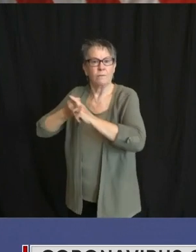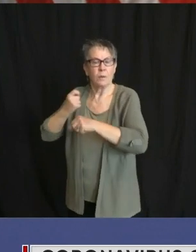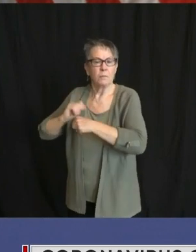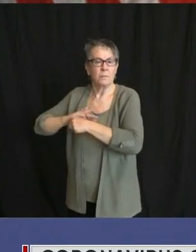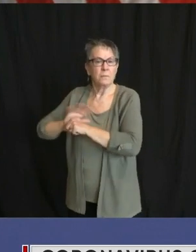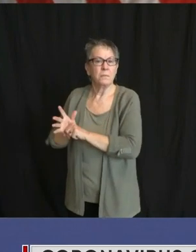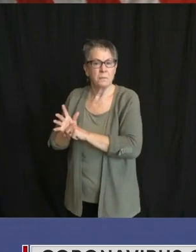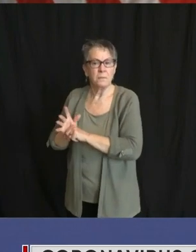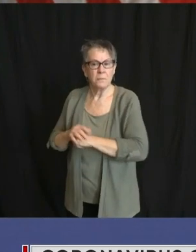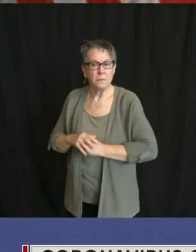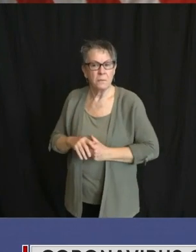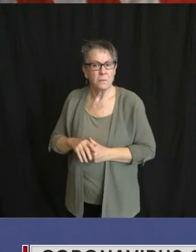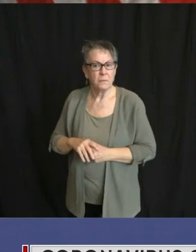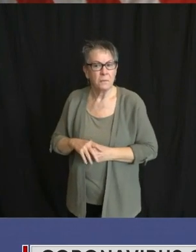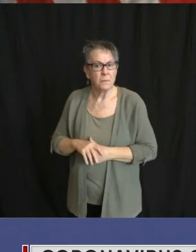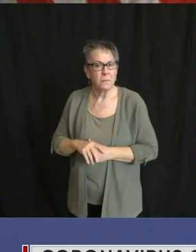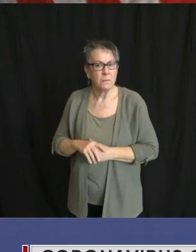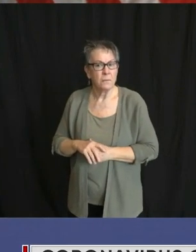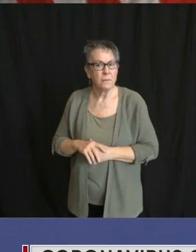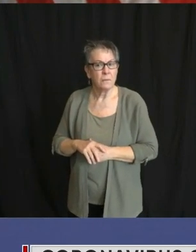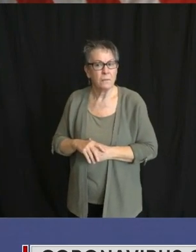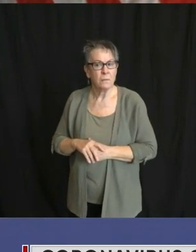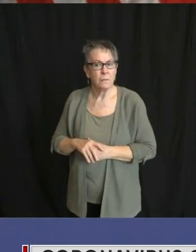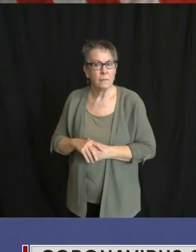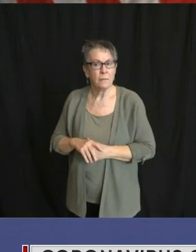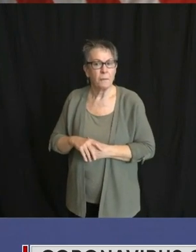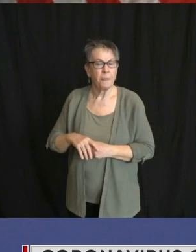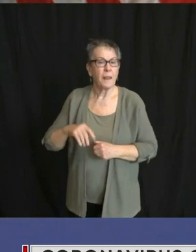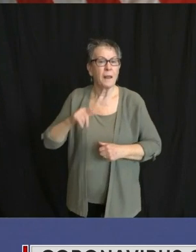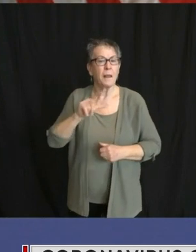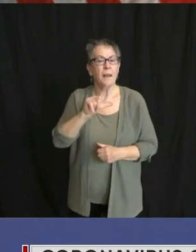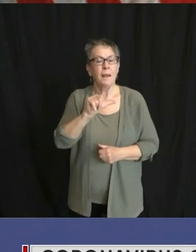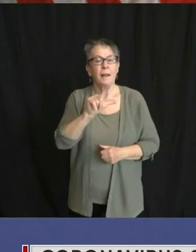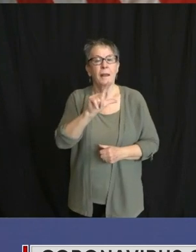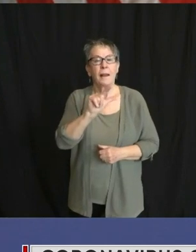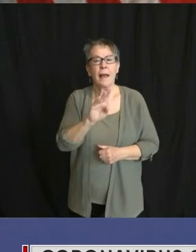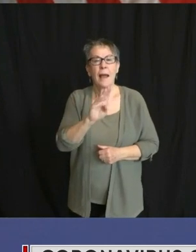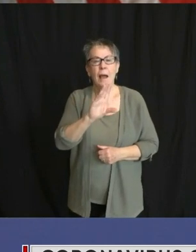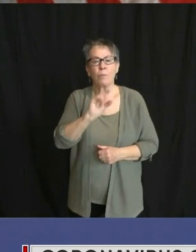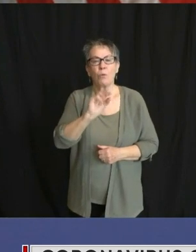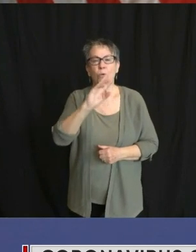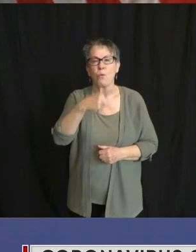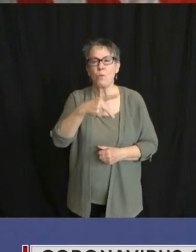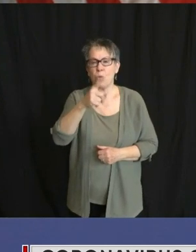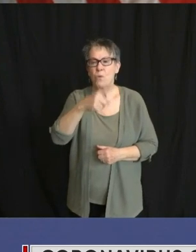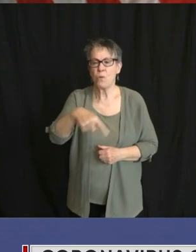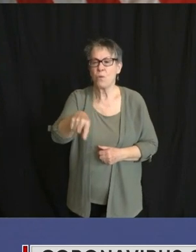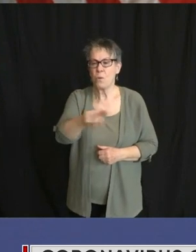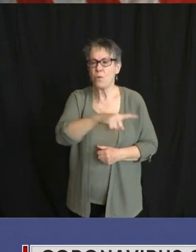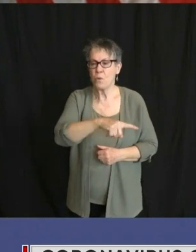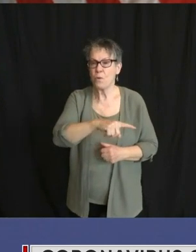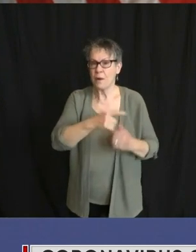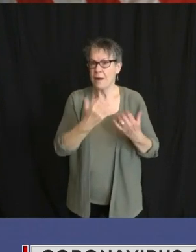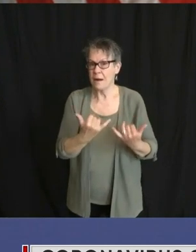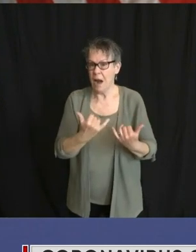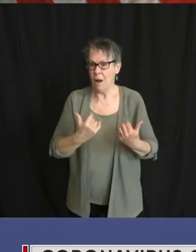ALONG WITH QUEST.